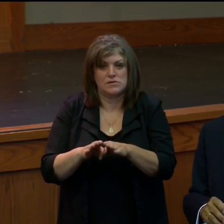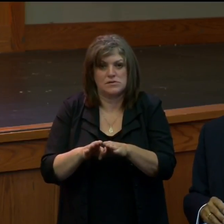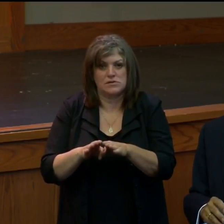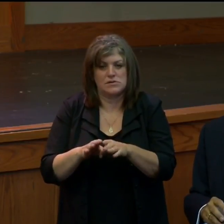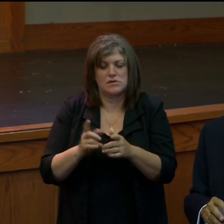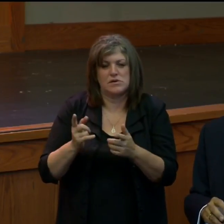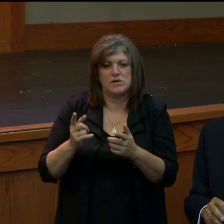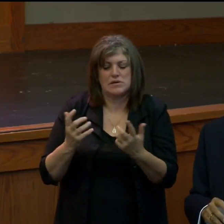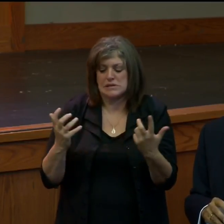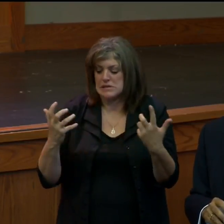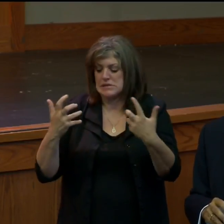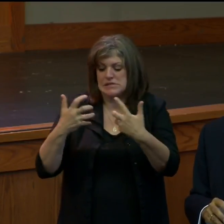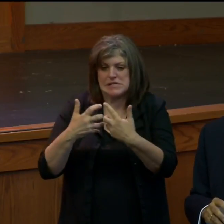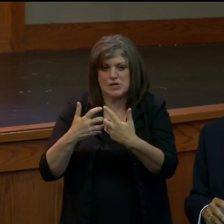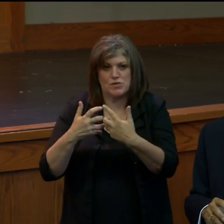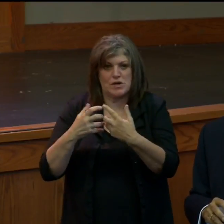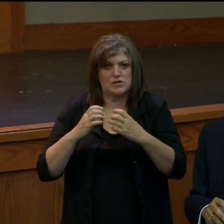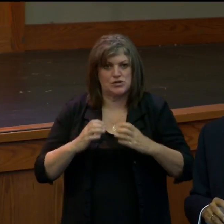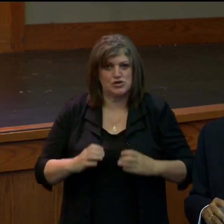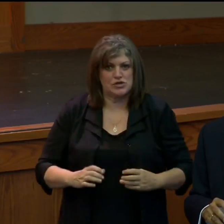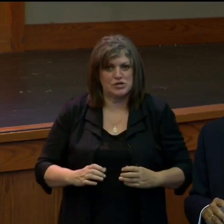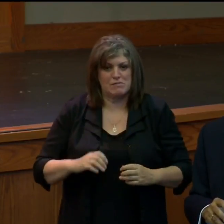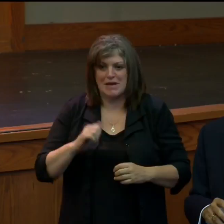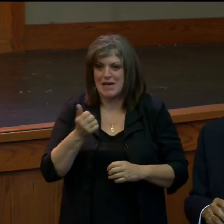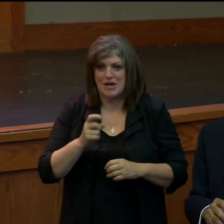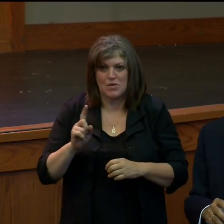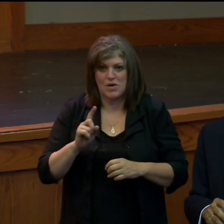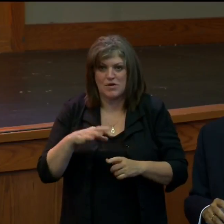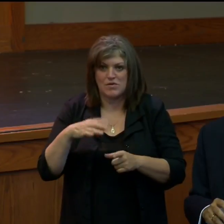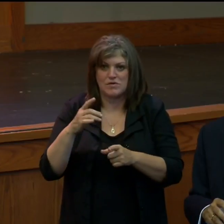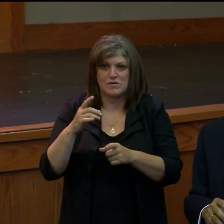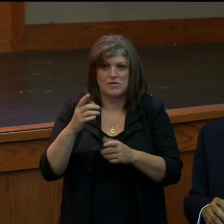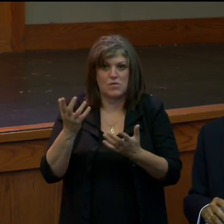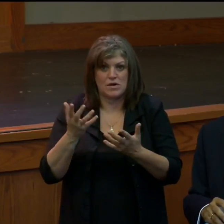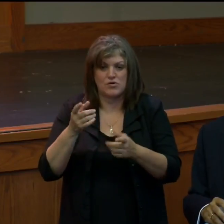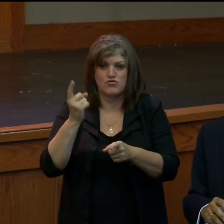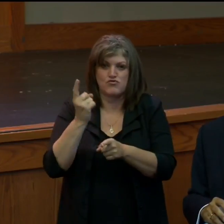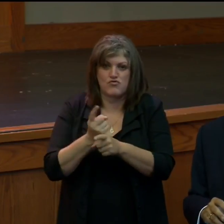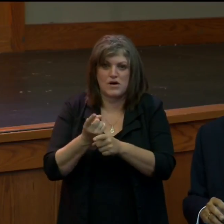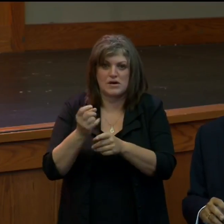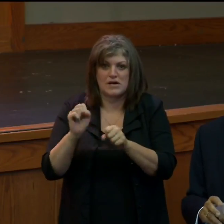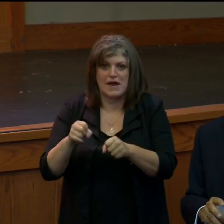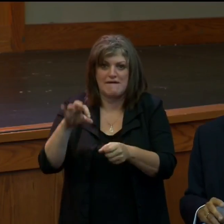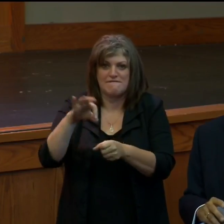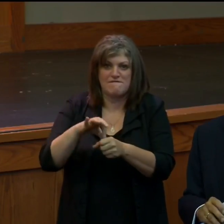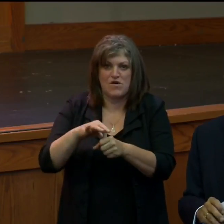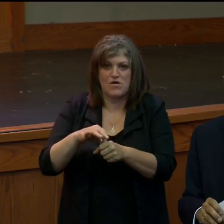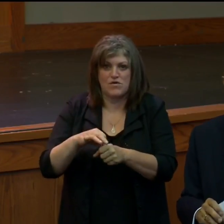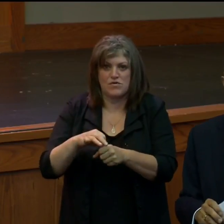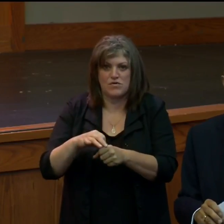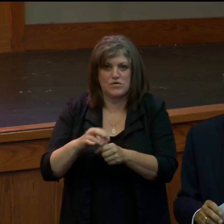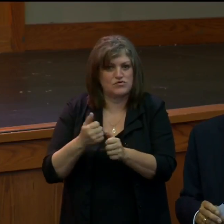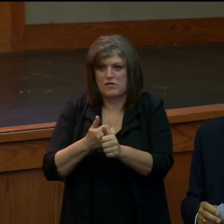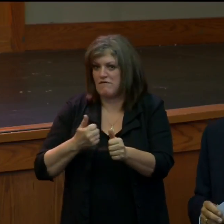QUA NON OF CITIZENSHIP ANYWHERE IS THE RIGHT TO VOTE. WE SHOULD NOT SHIRK FROM THAT.